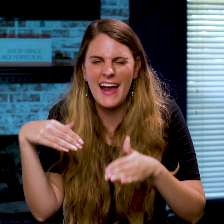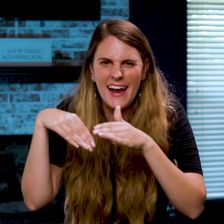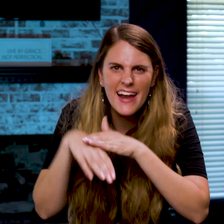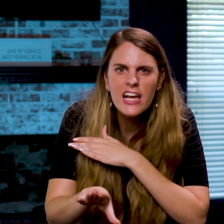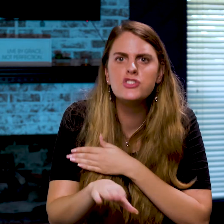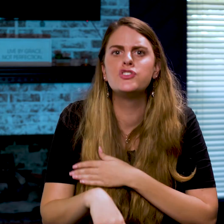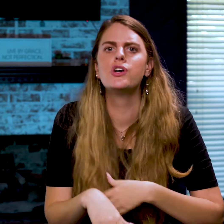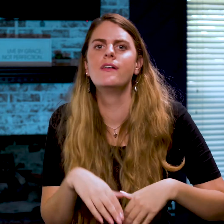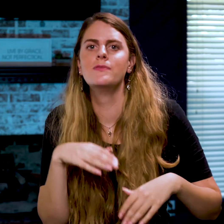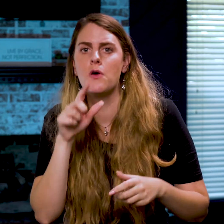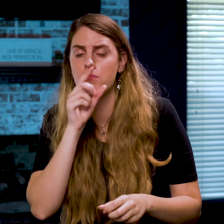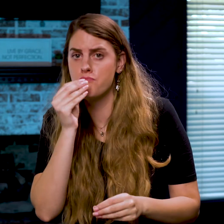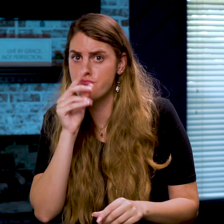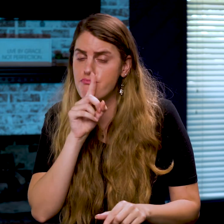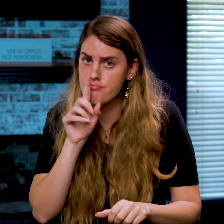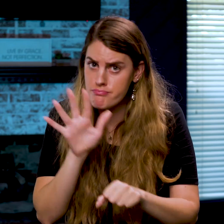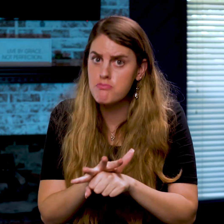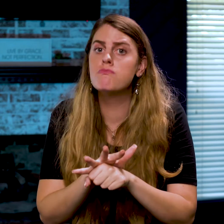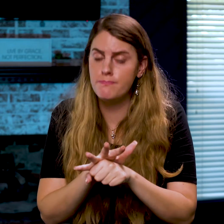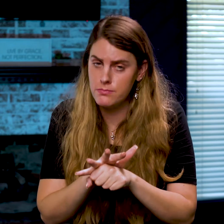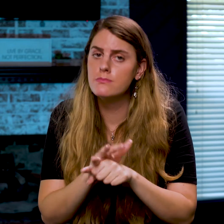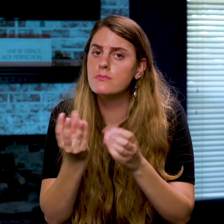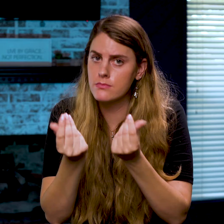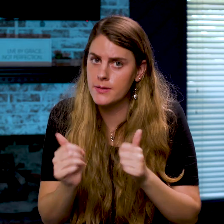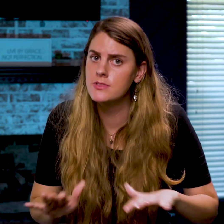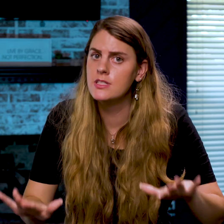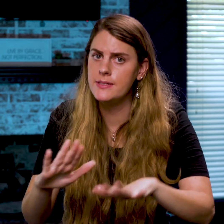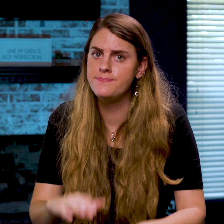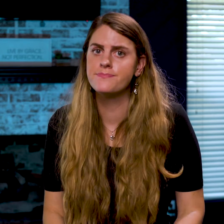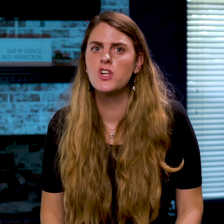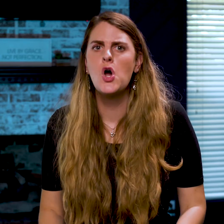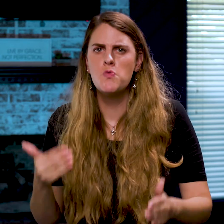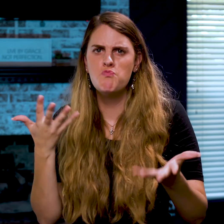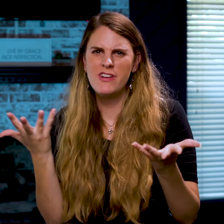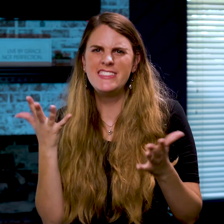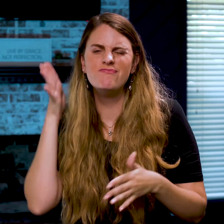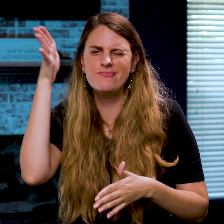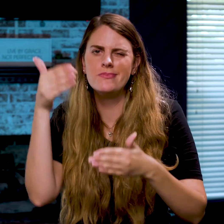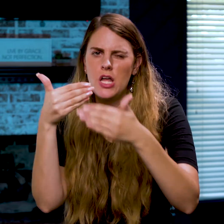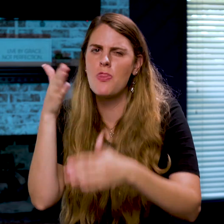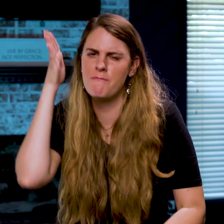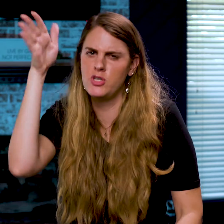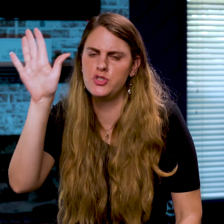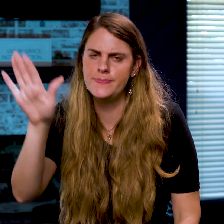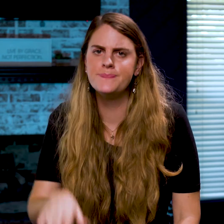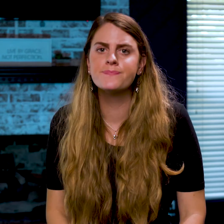they enter into the Promised Land, which is in the near future.